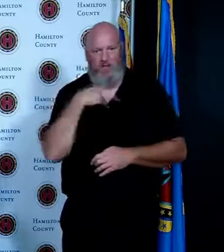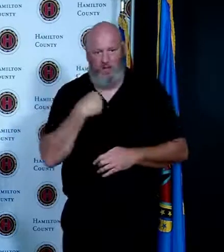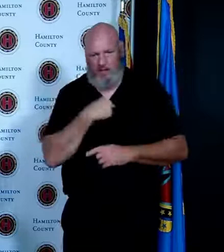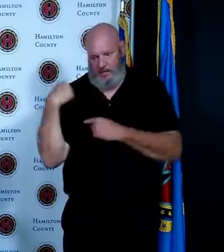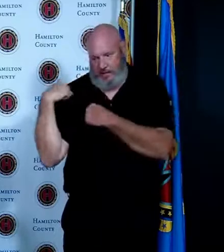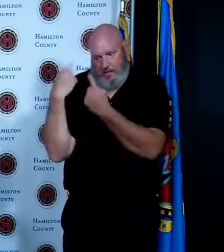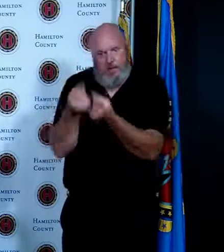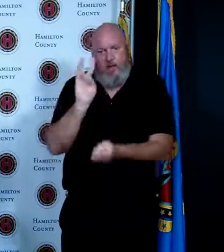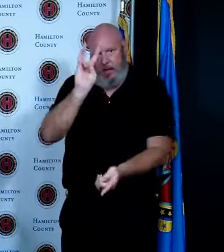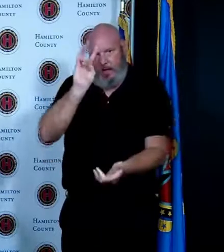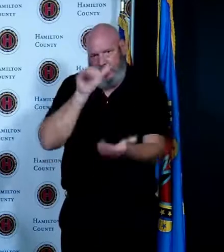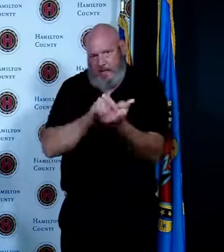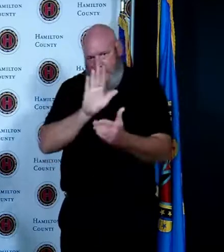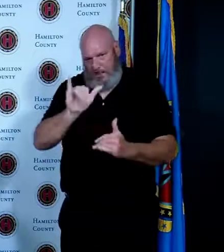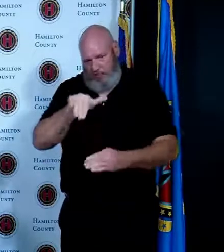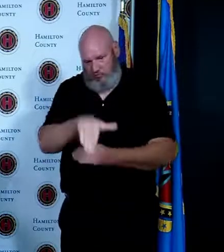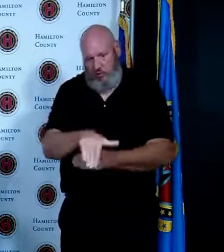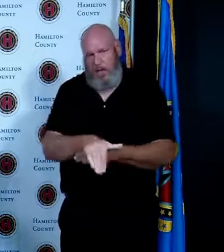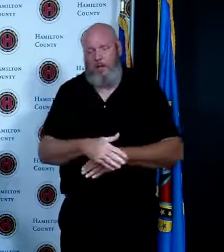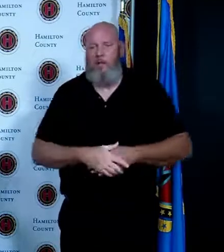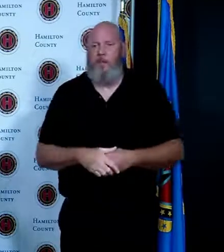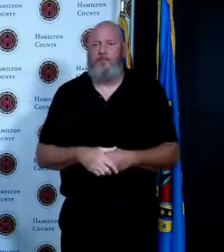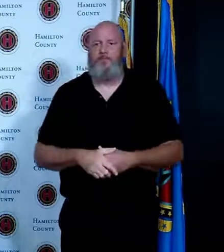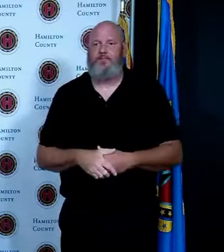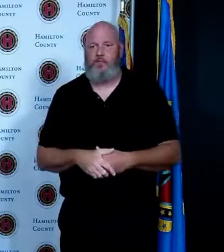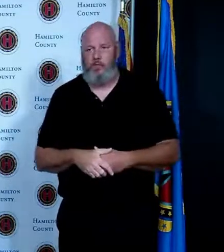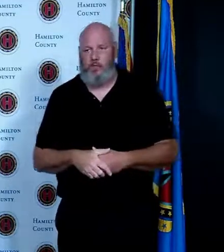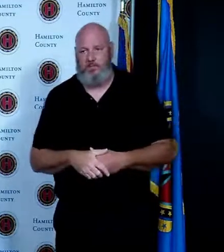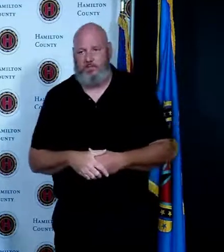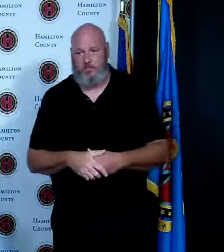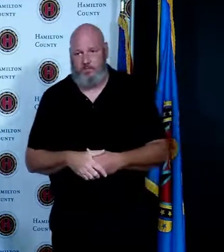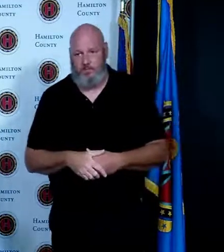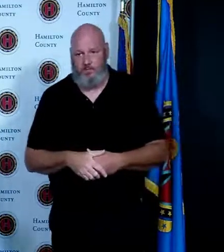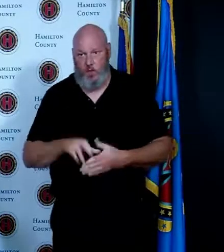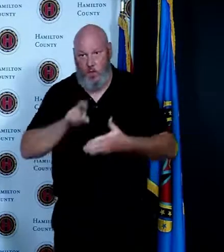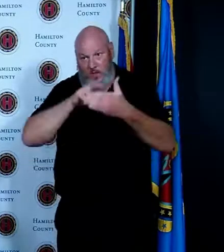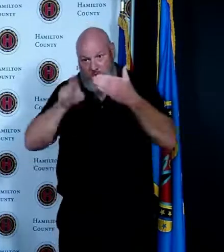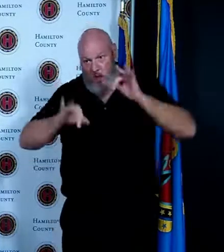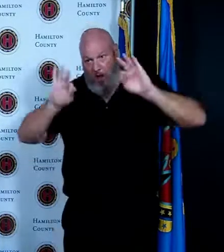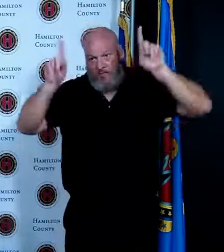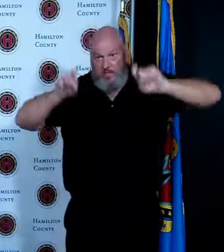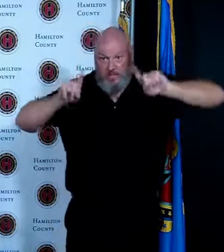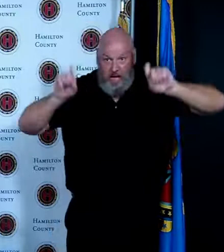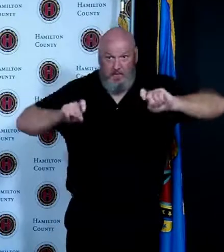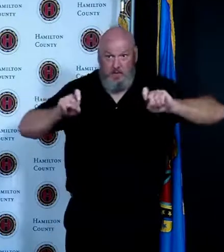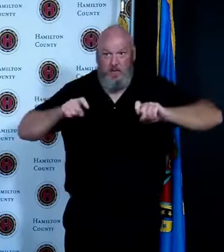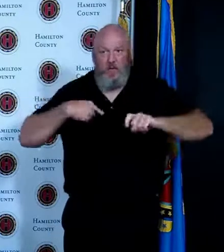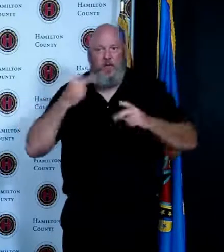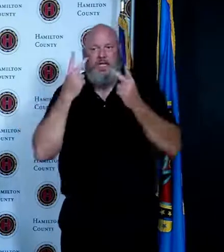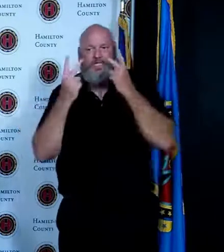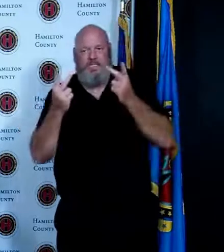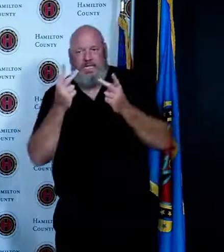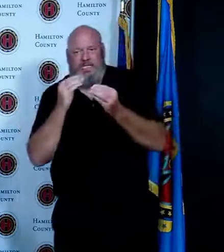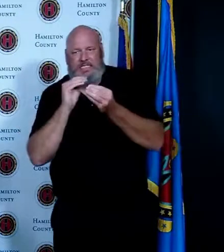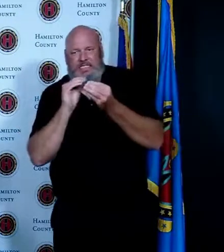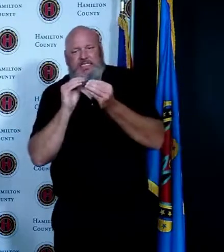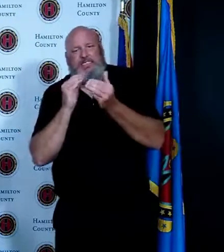who came together to make this happen as a result of testing so many people we are seeing some backlog from the laboratory and getting those results